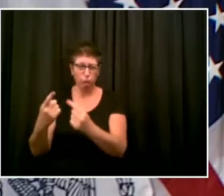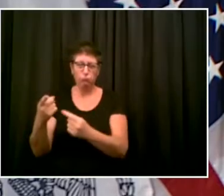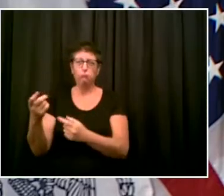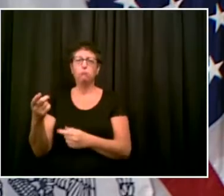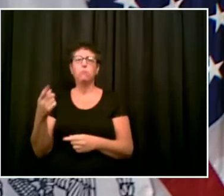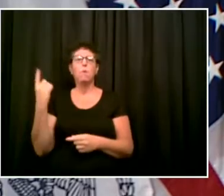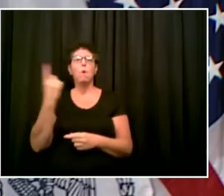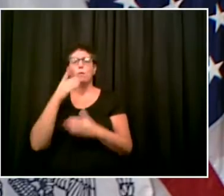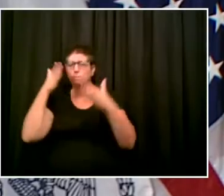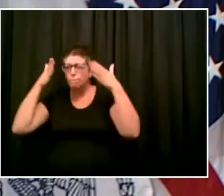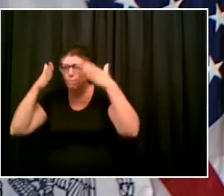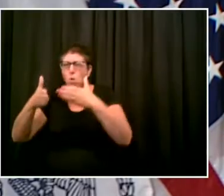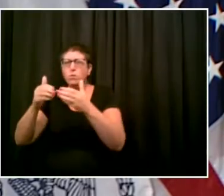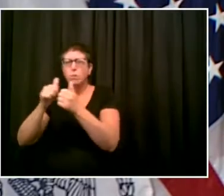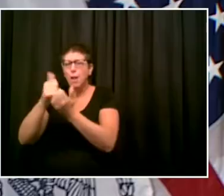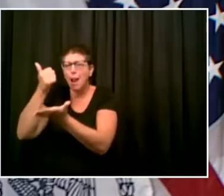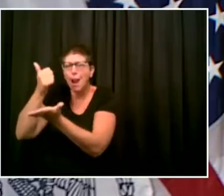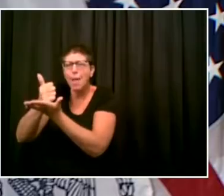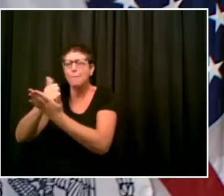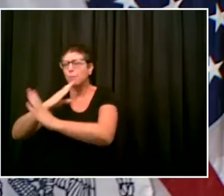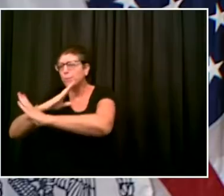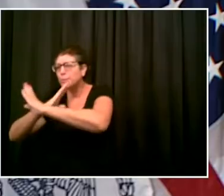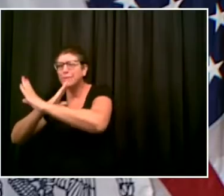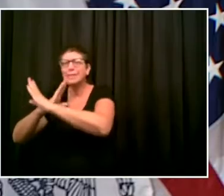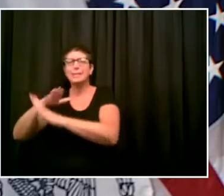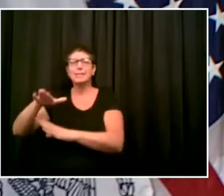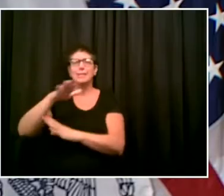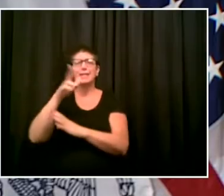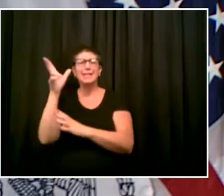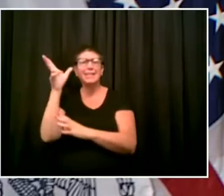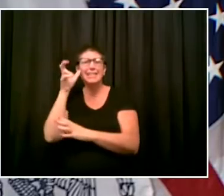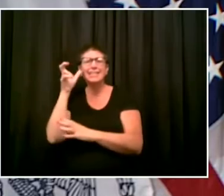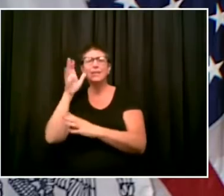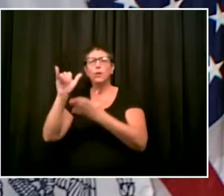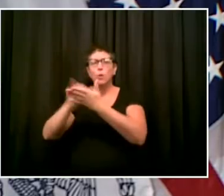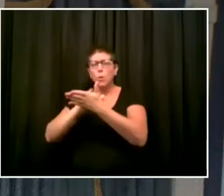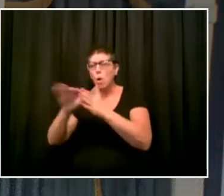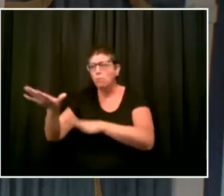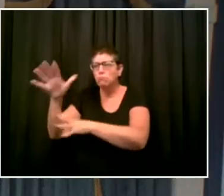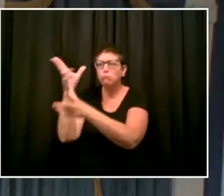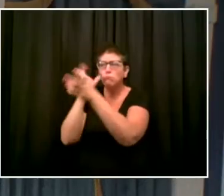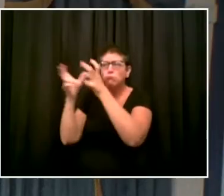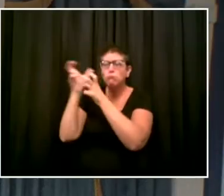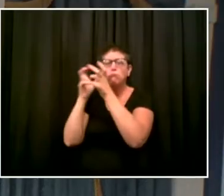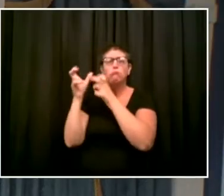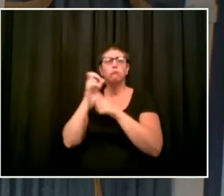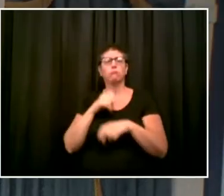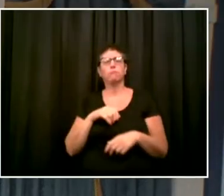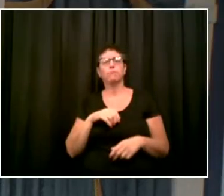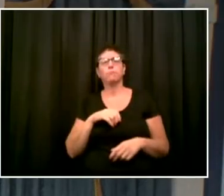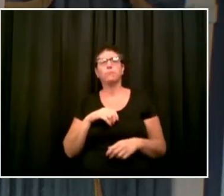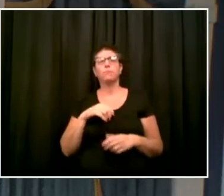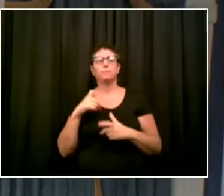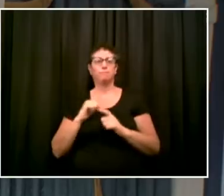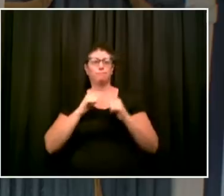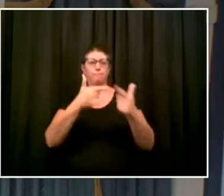HE HELD TO CONTINUE TO MAKE IT BETTER AT LISTENING TO NEW